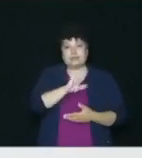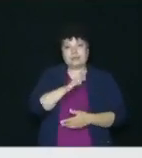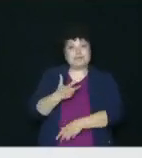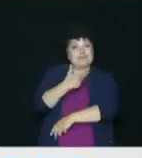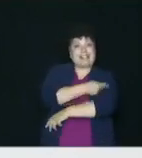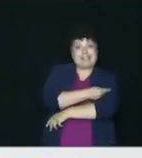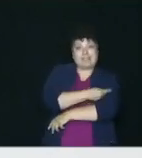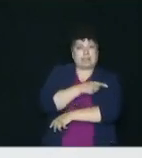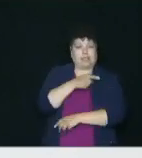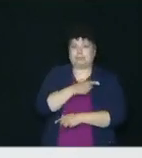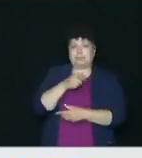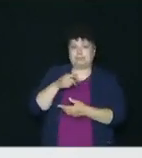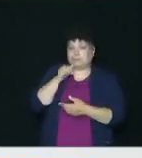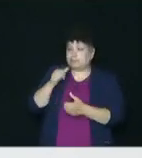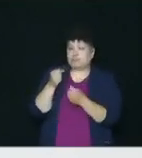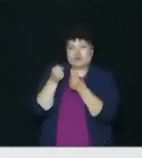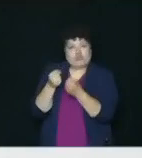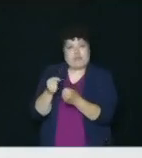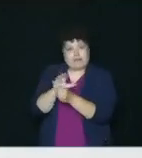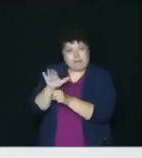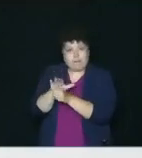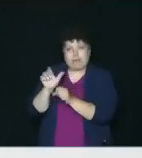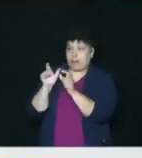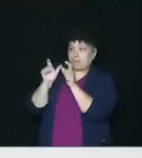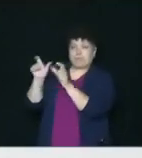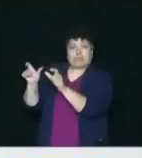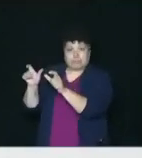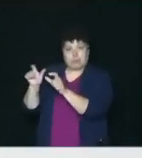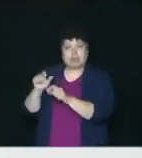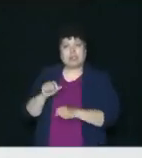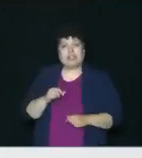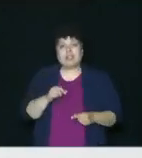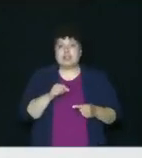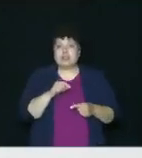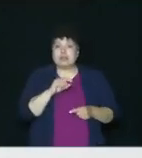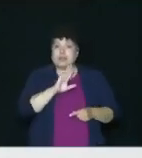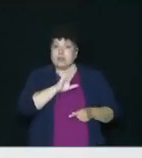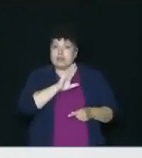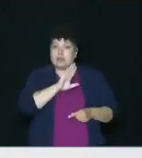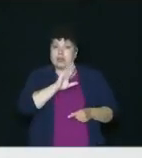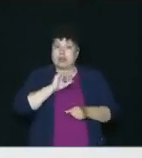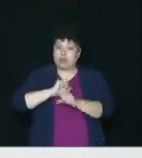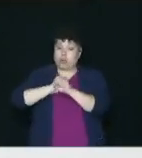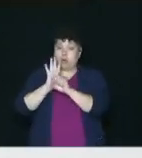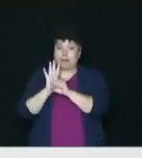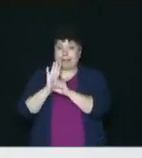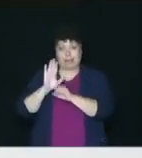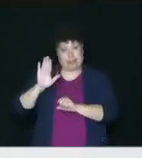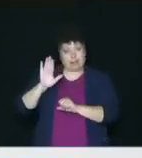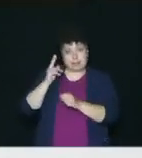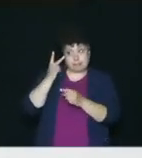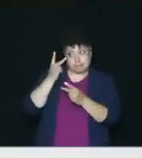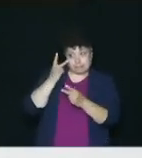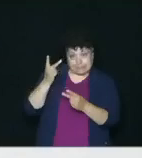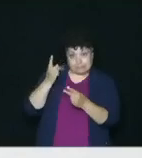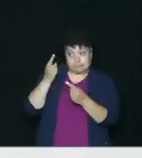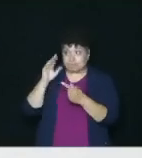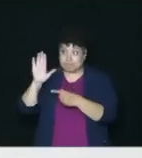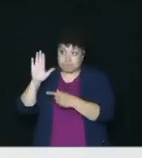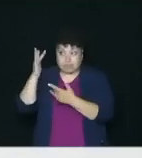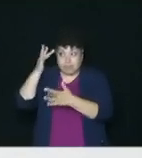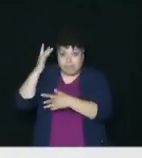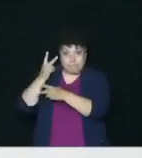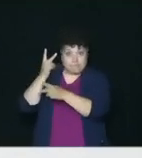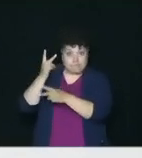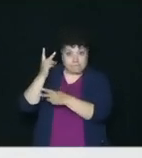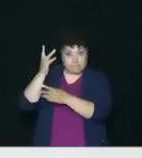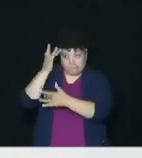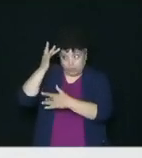AN AMINO DEPRESSED PERSON MIGHT